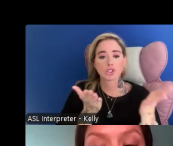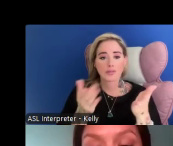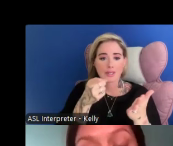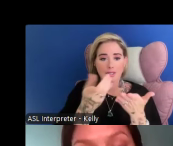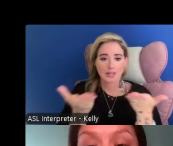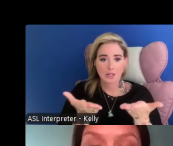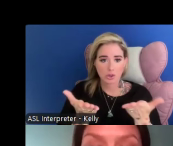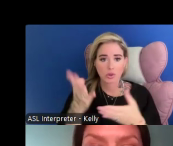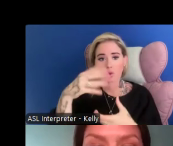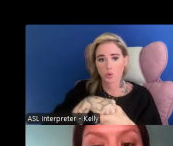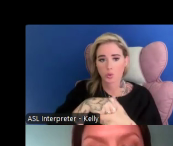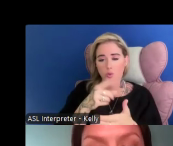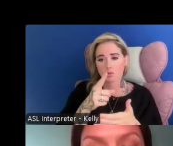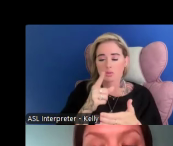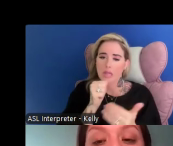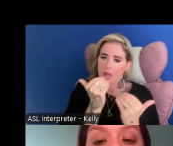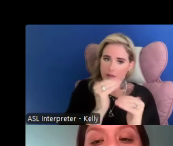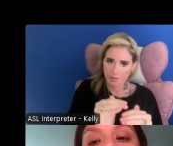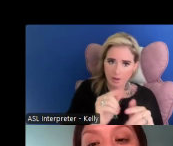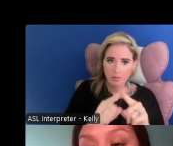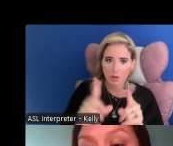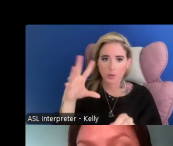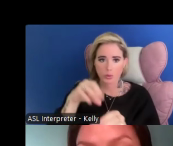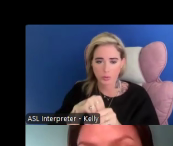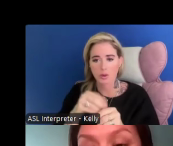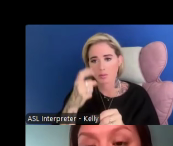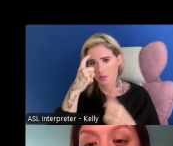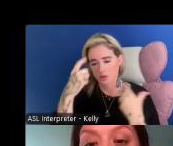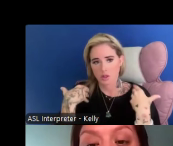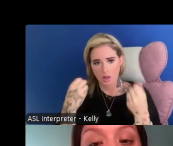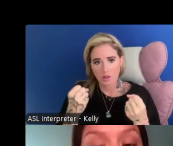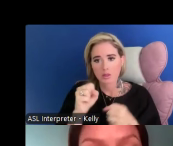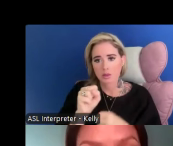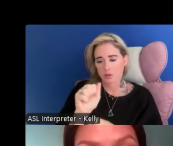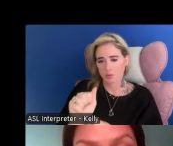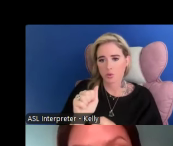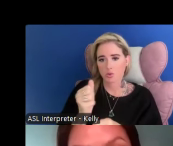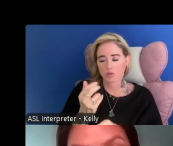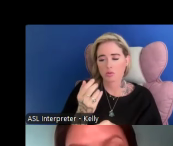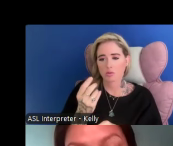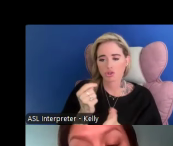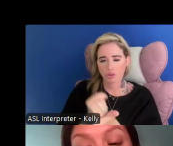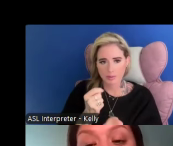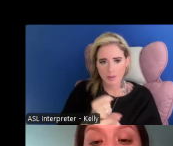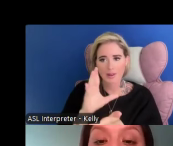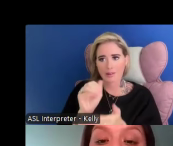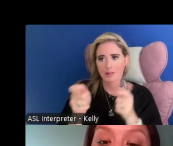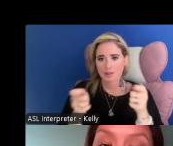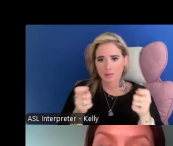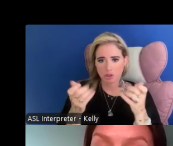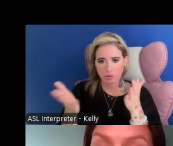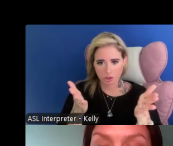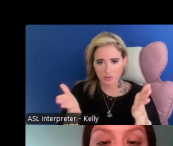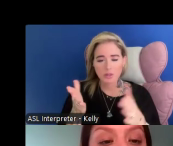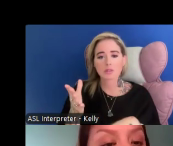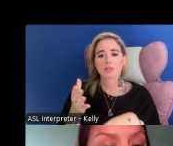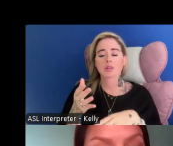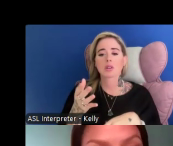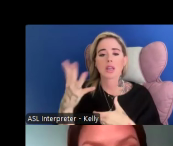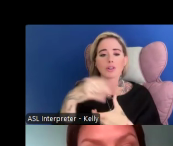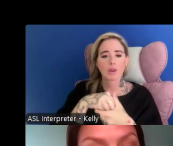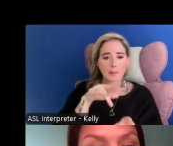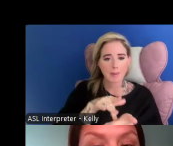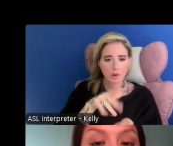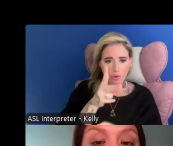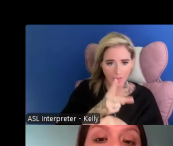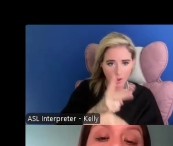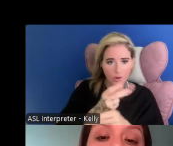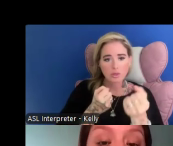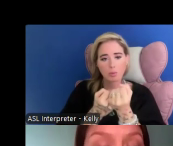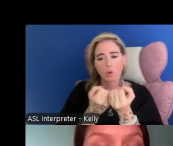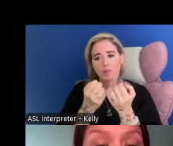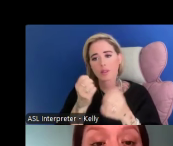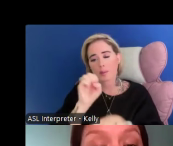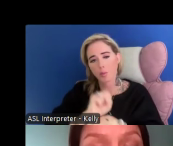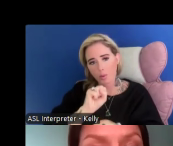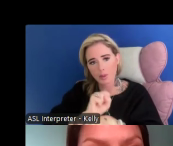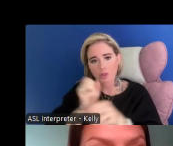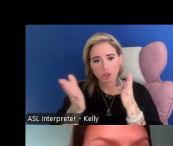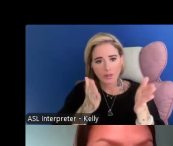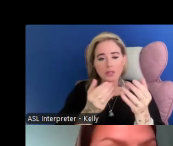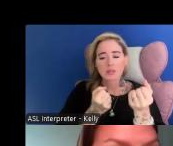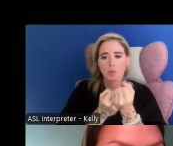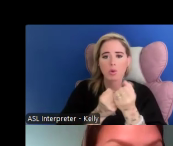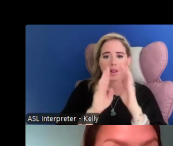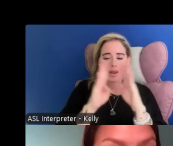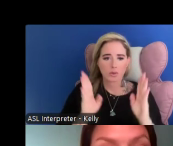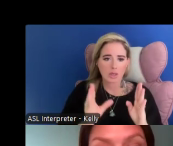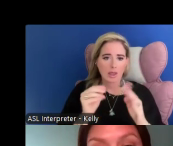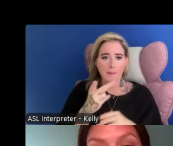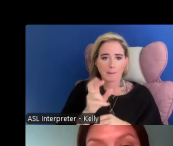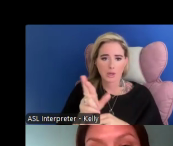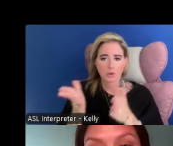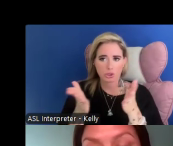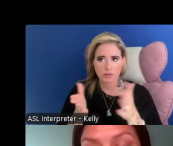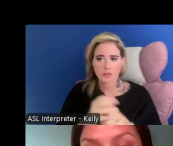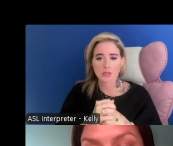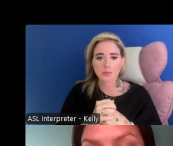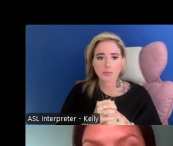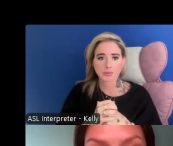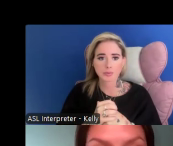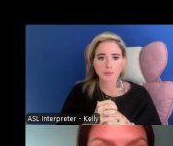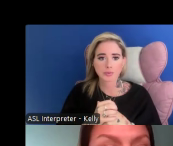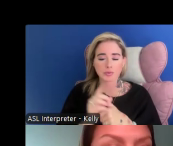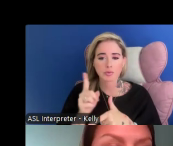The service array here includes but is not limited to mental health and substance use treatment, case management services, integrated medical care, supported employment services, supported housing, and peer services.